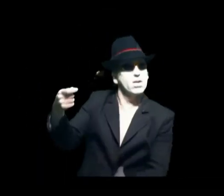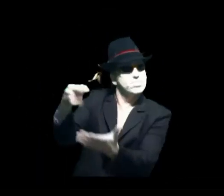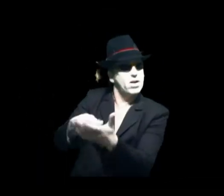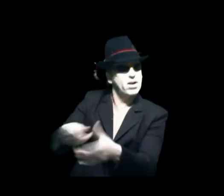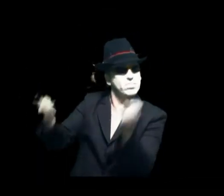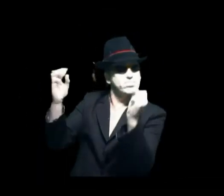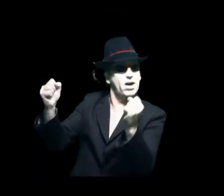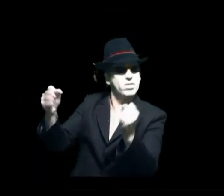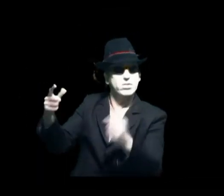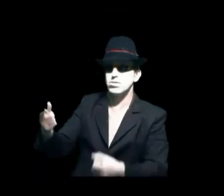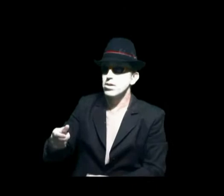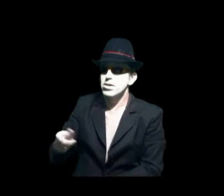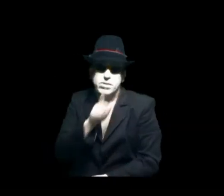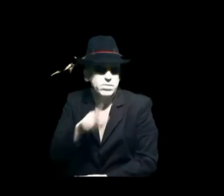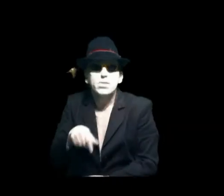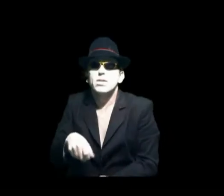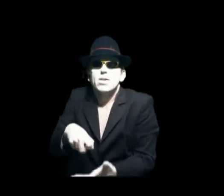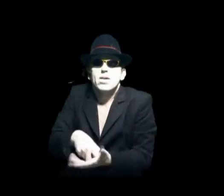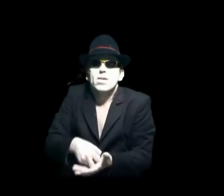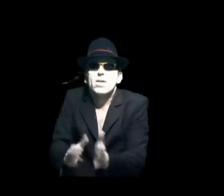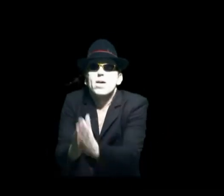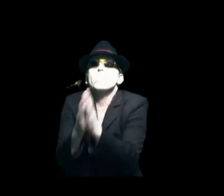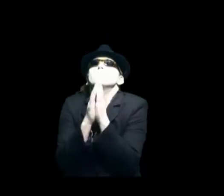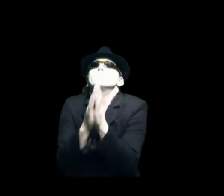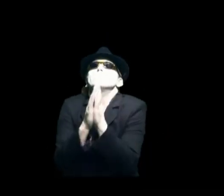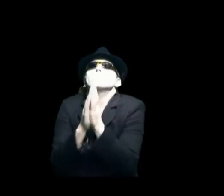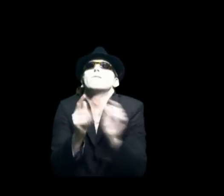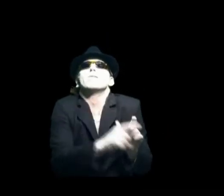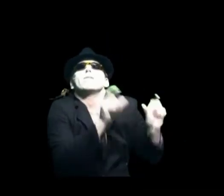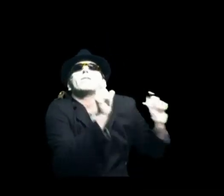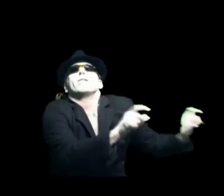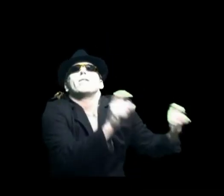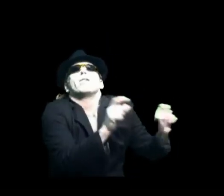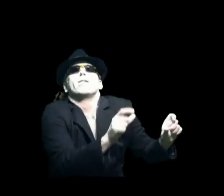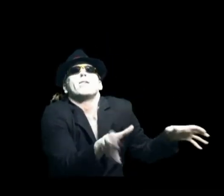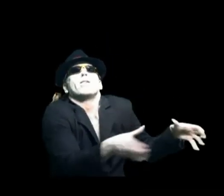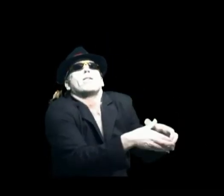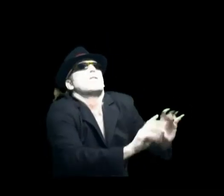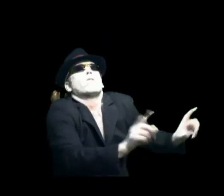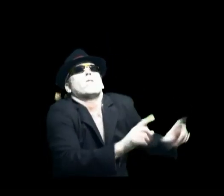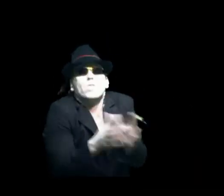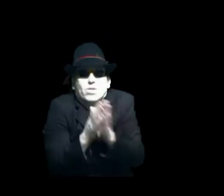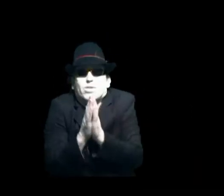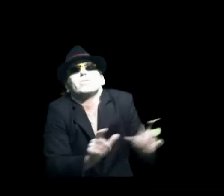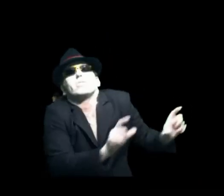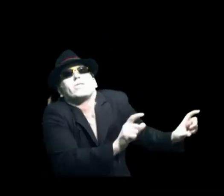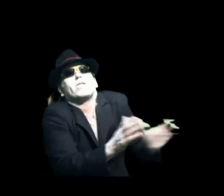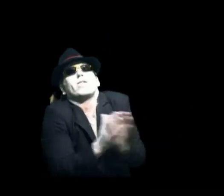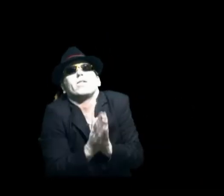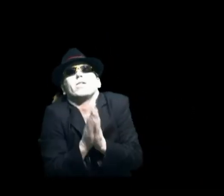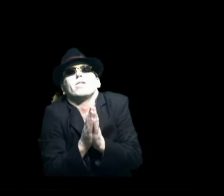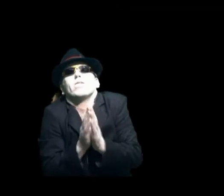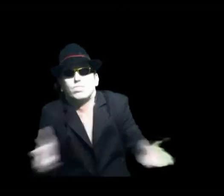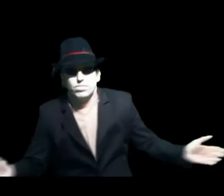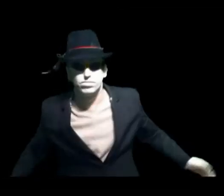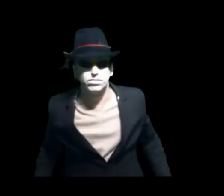That's those with the money and the power get down on their knees in secret and pray that we don't come together and rise up shit